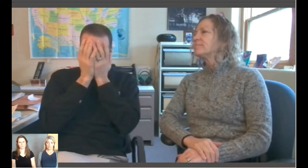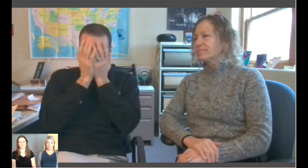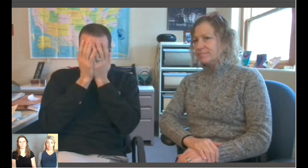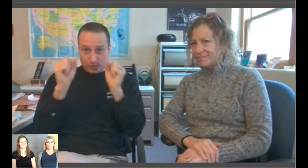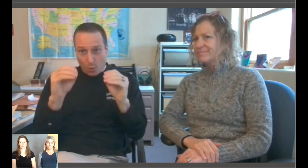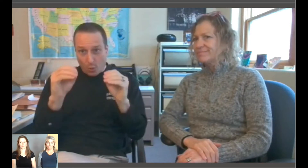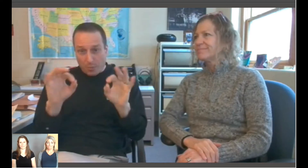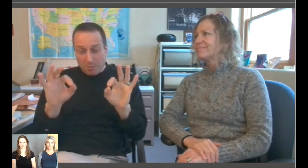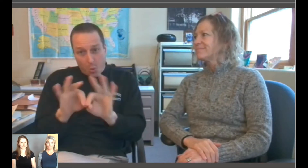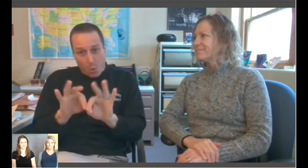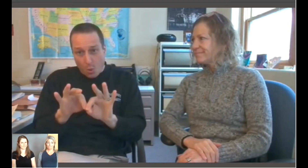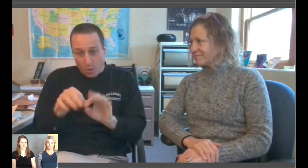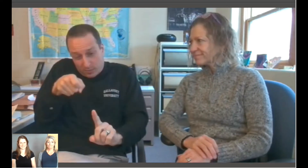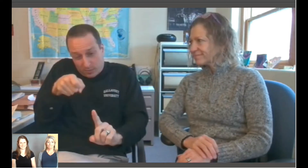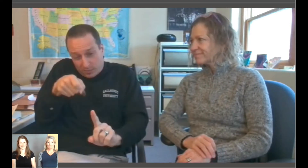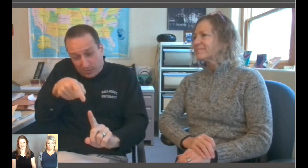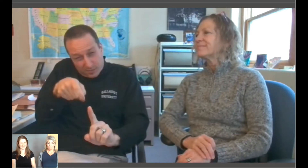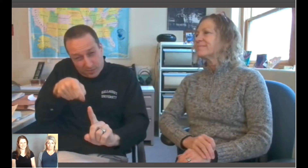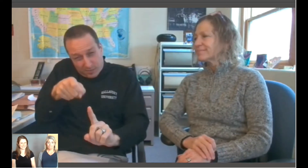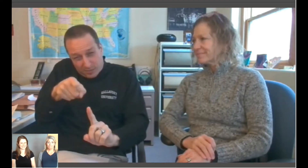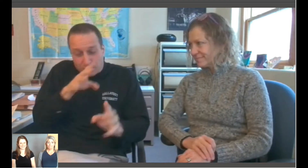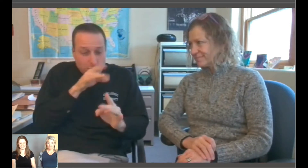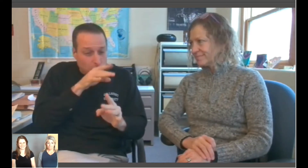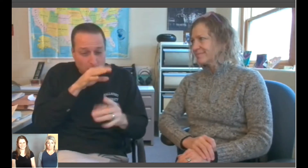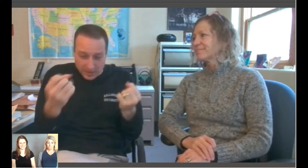So speak and sign during that time as much as you can in that first year.